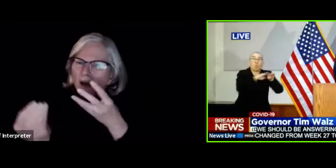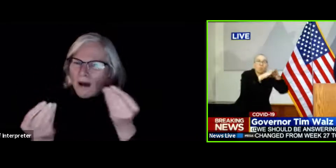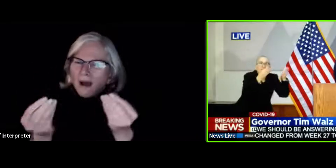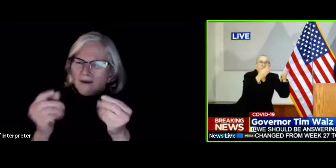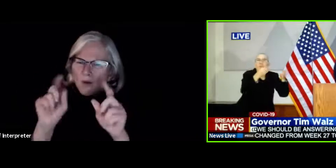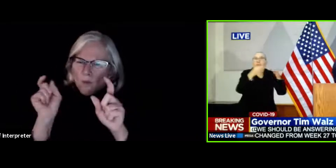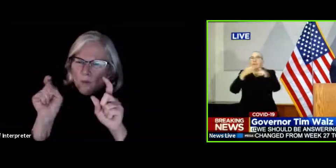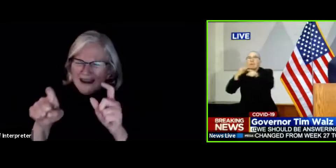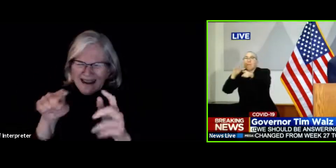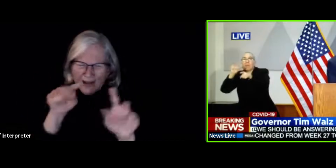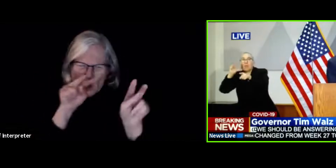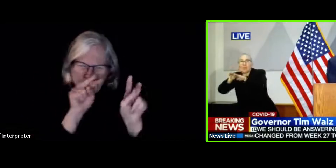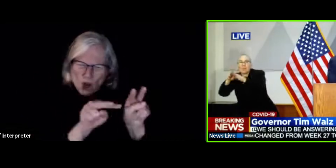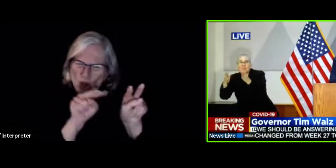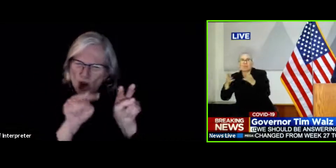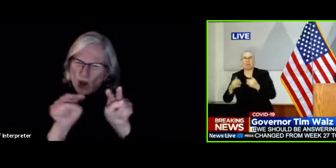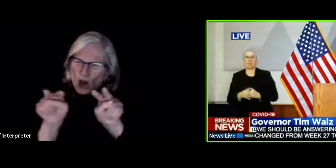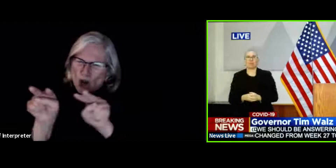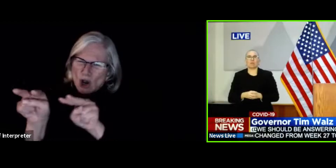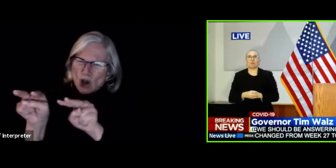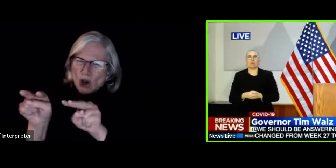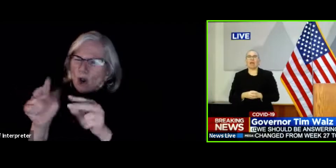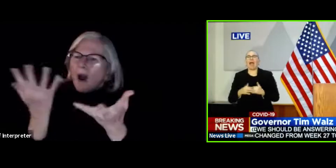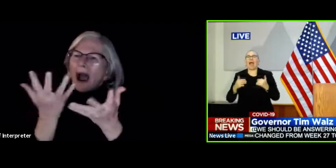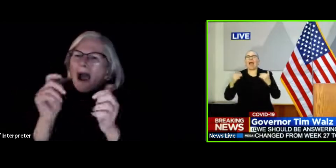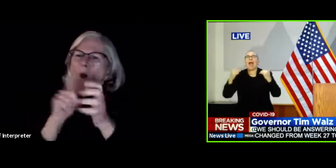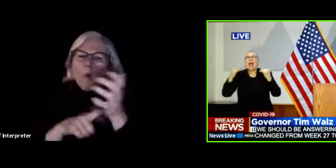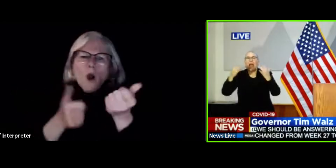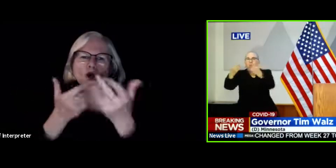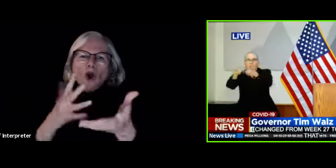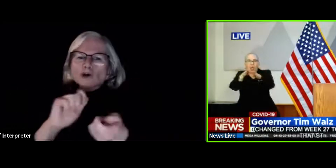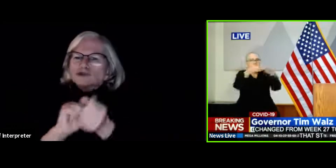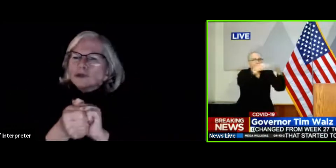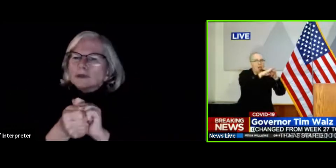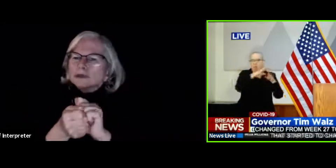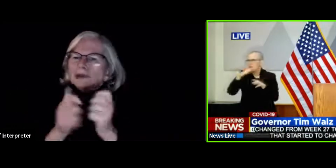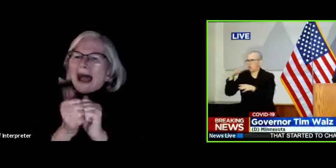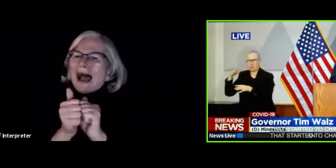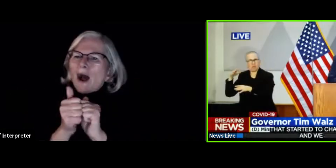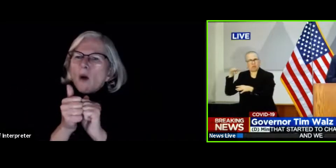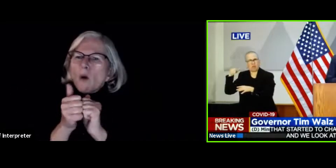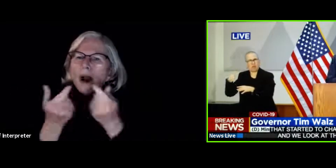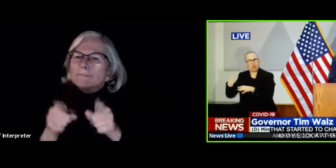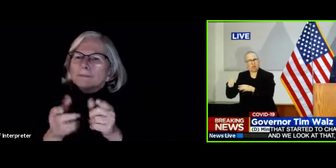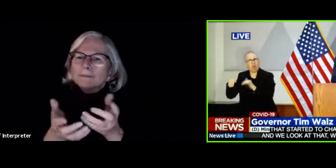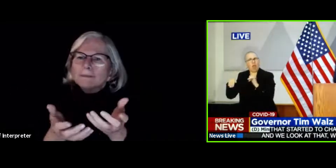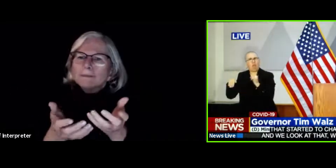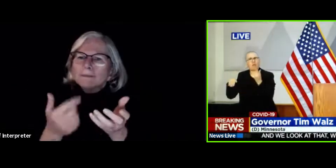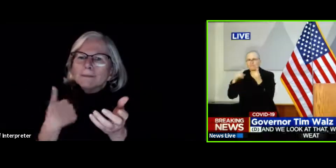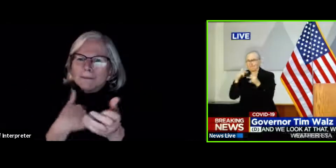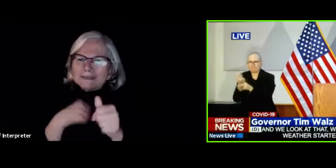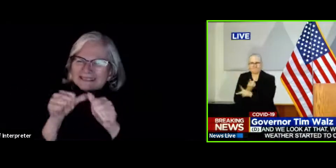TO BRING THAT CURVE BACK DOWN, THOSE ARE THE QUESTIONS WE'RE ASKING. AND AS THE COMMISSIONER SAID, WE'VE GOTTEN BETTER AT